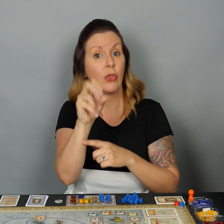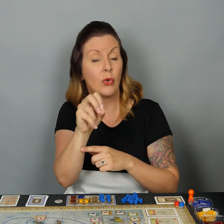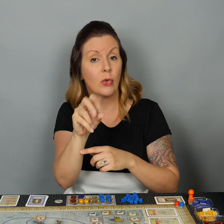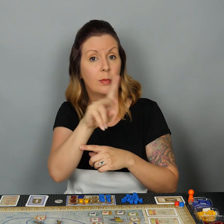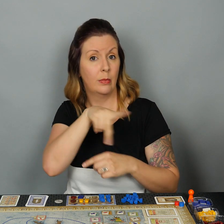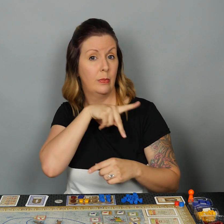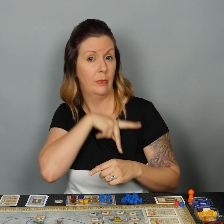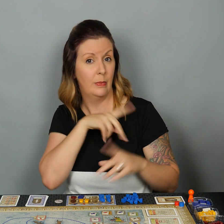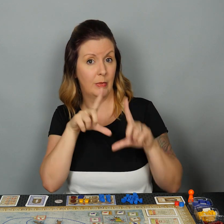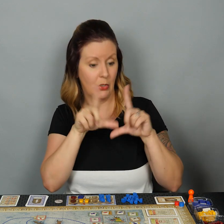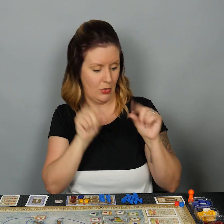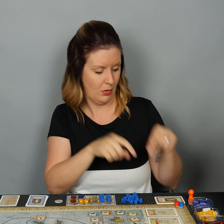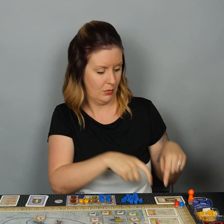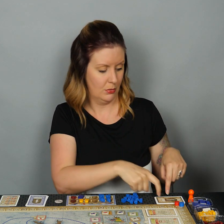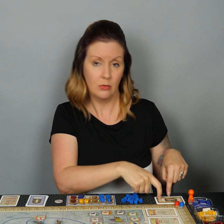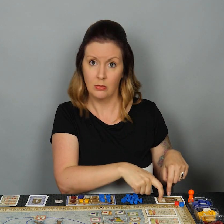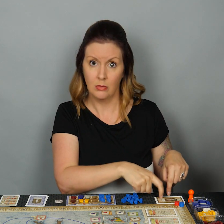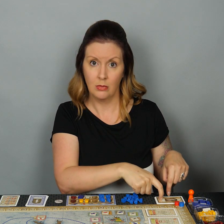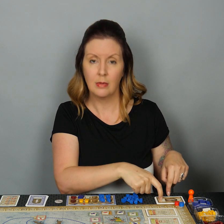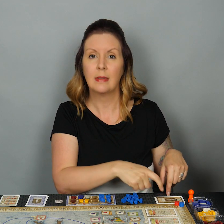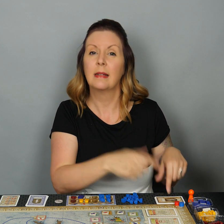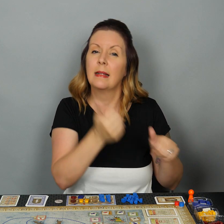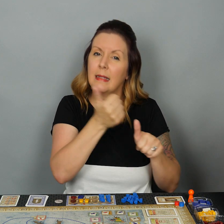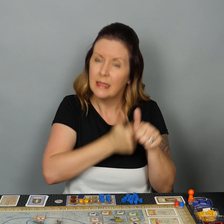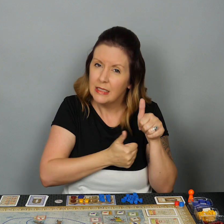You need 30 personality cards.